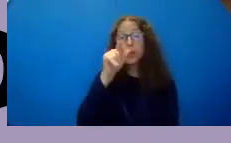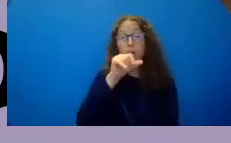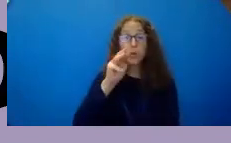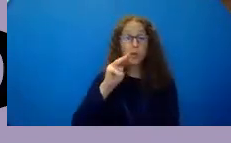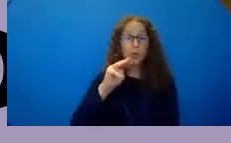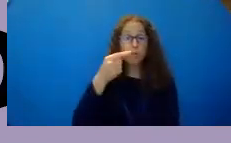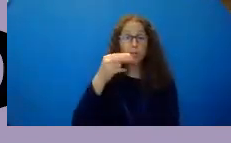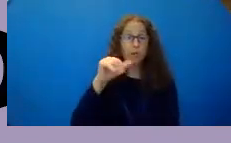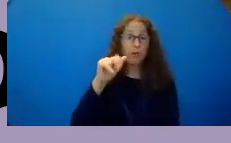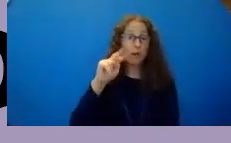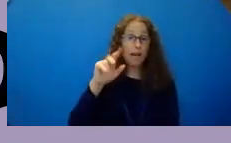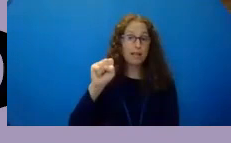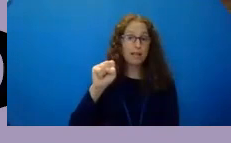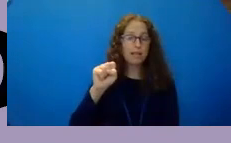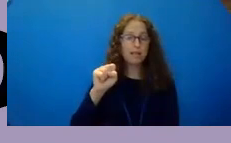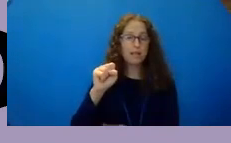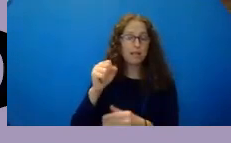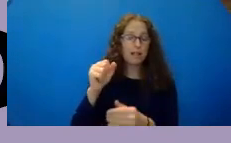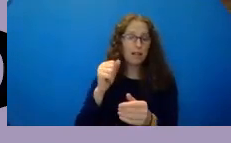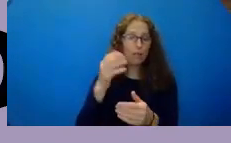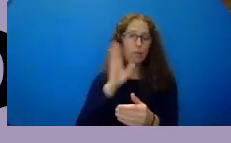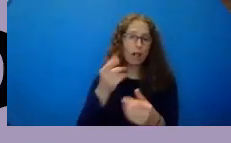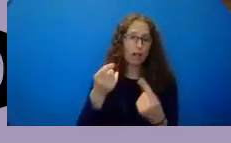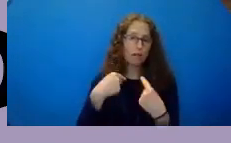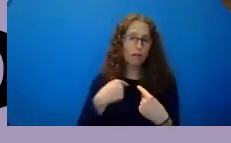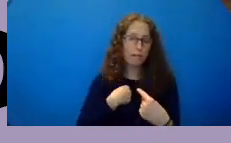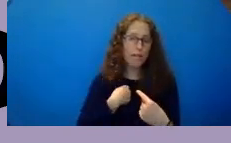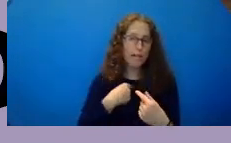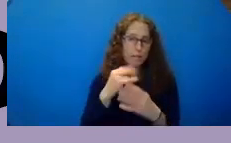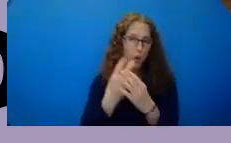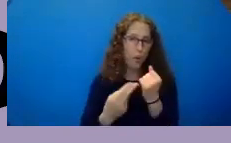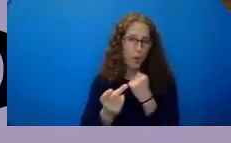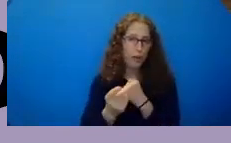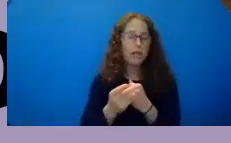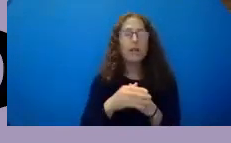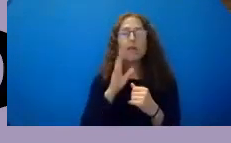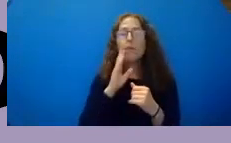AND THE